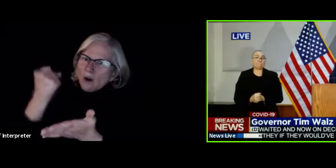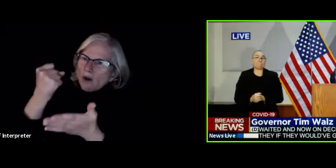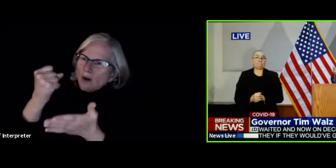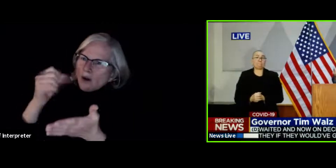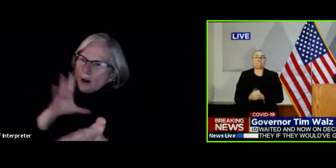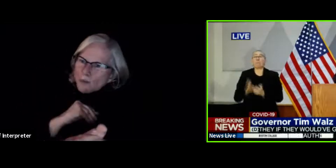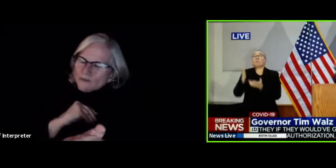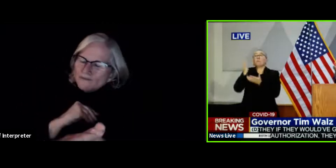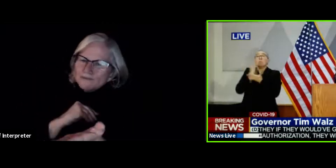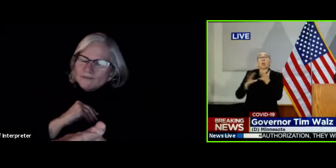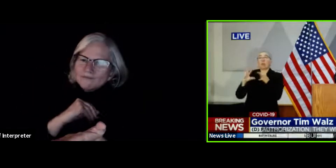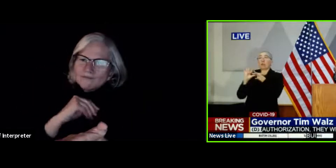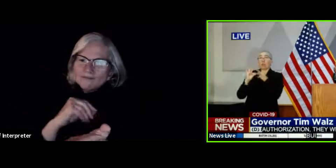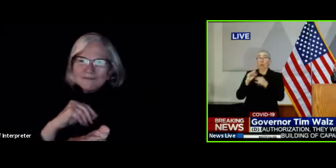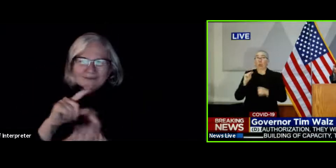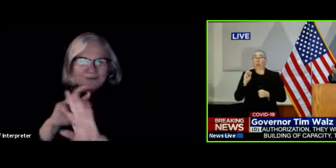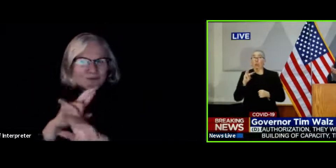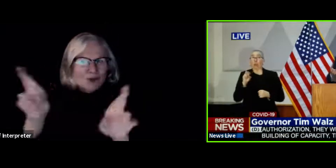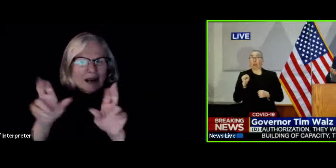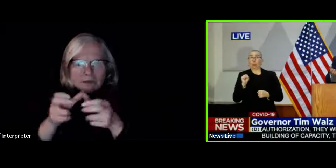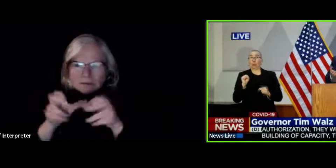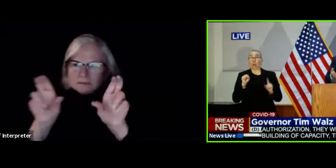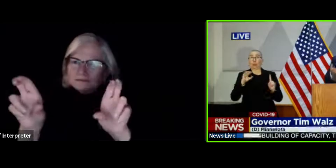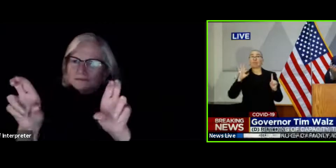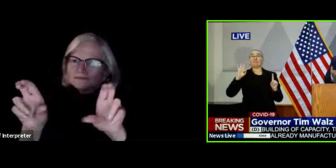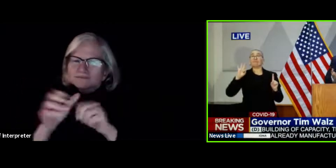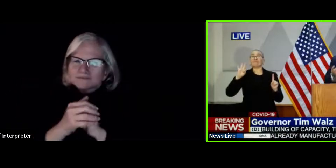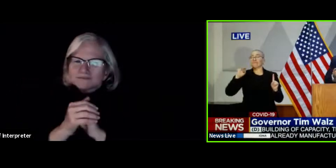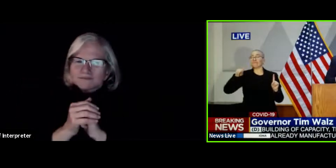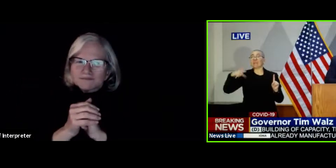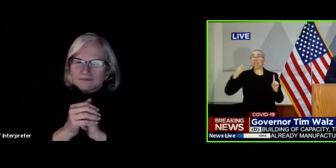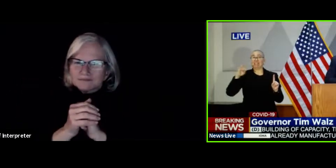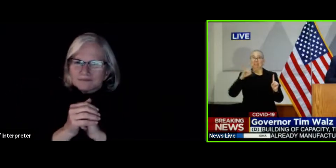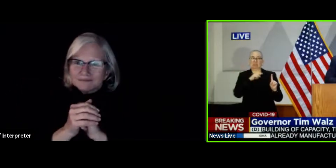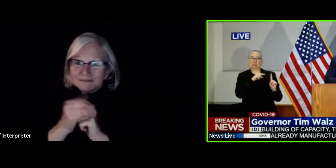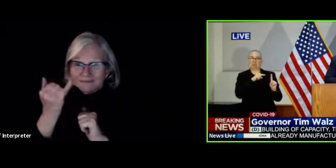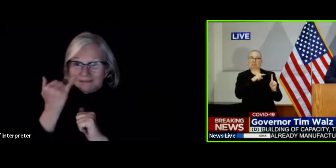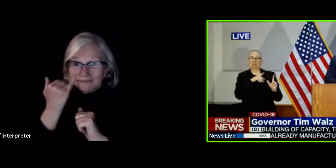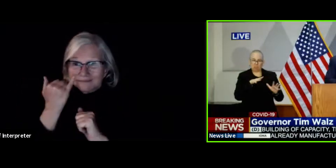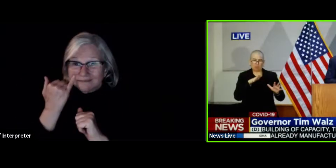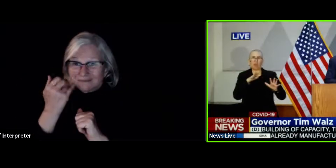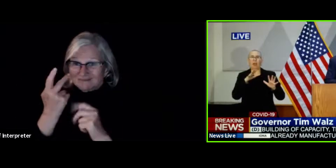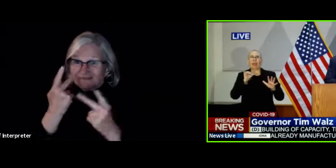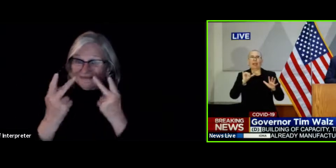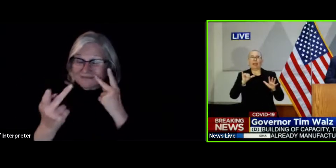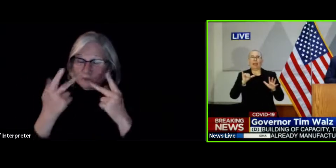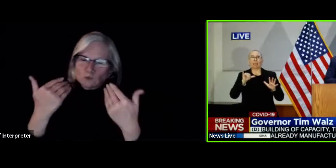SETHBACK ON PFIZER'S WORK, THAT'S GOOD, PEOPLE ARE CATCHING IF THERE'S DATA ERRORS BUT I SAW IN THE MODERNA